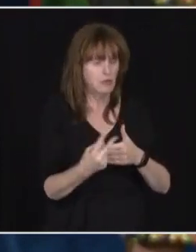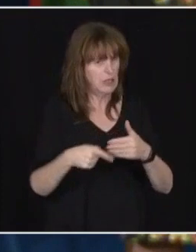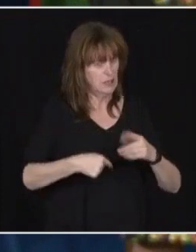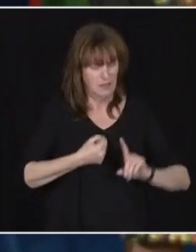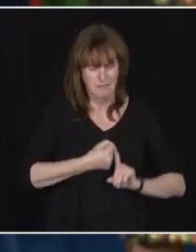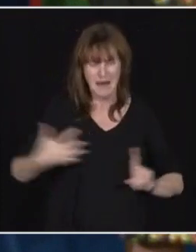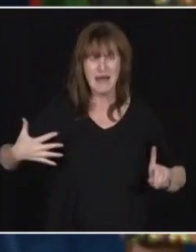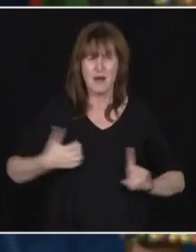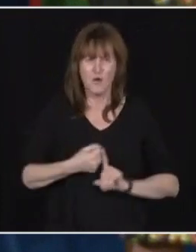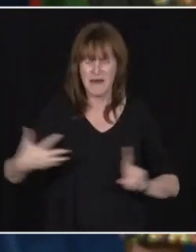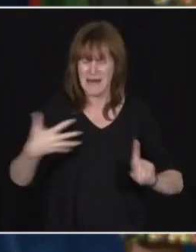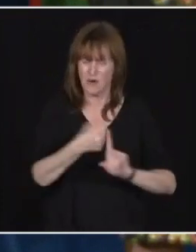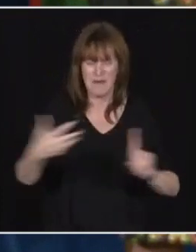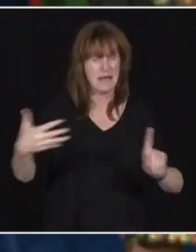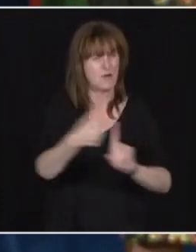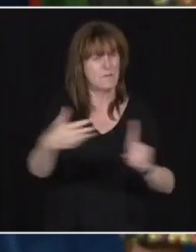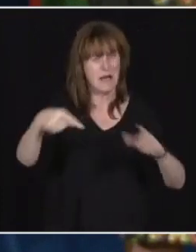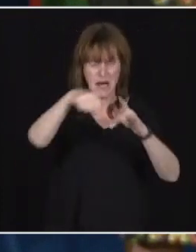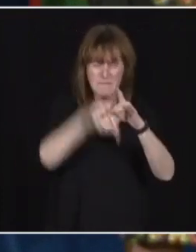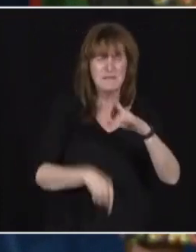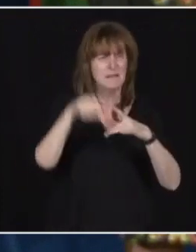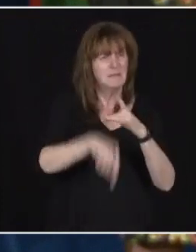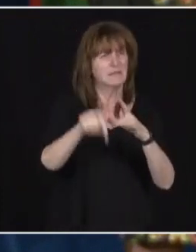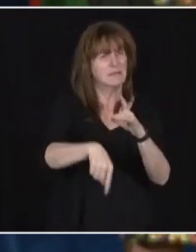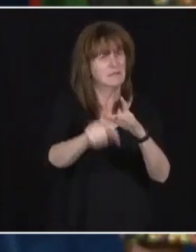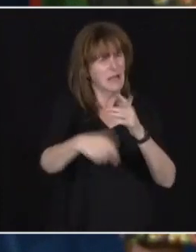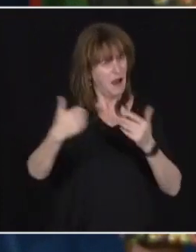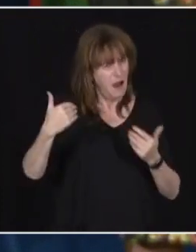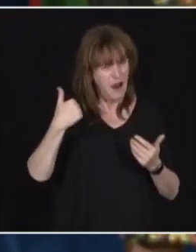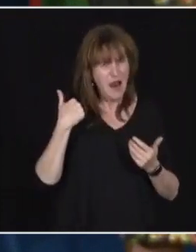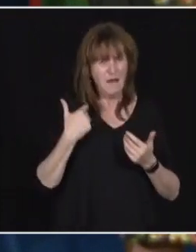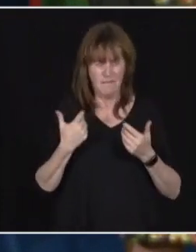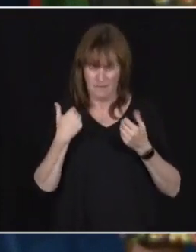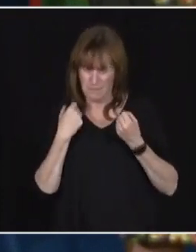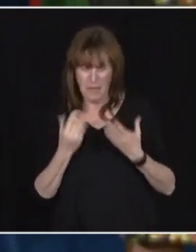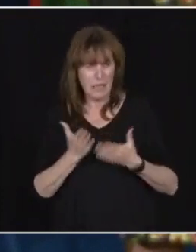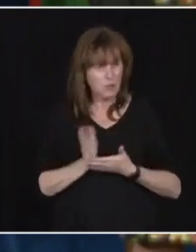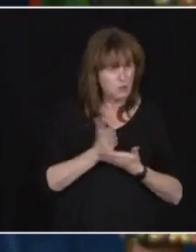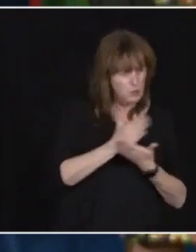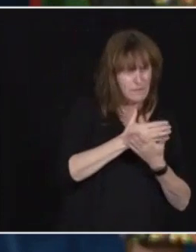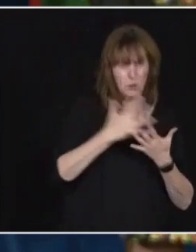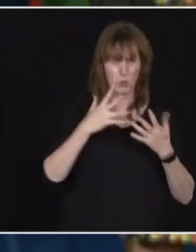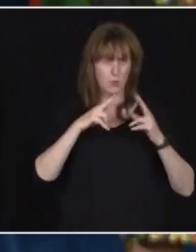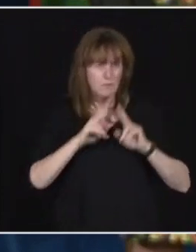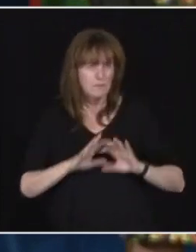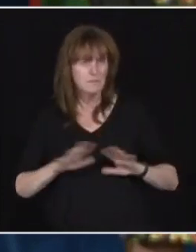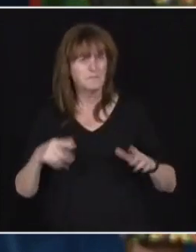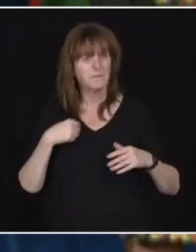very detailed and vetted by many people. To forecast where we will be in stage III